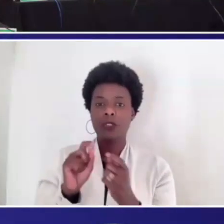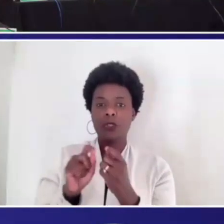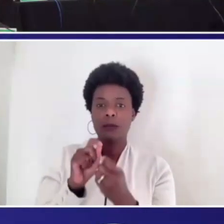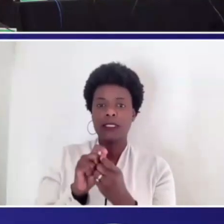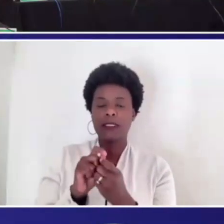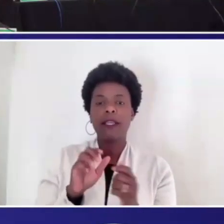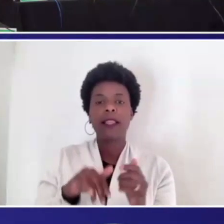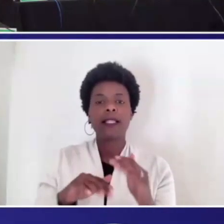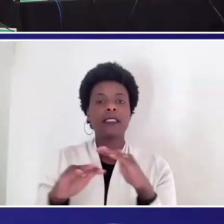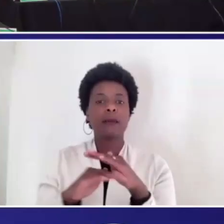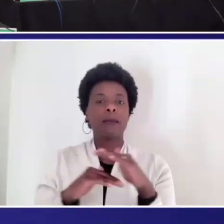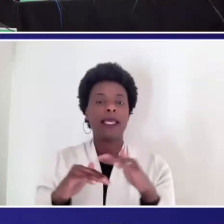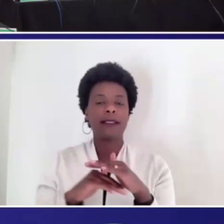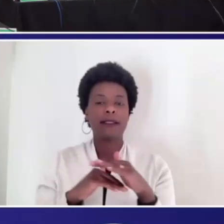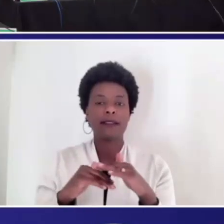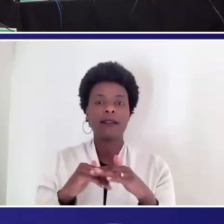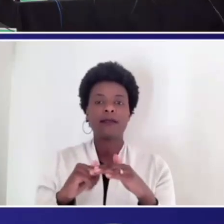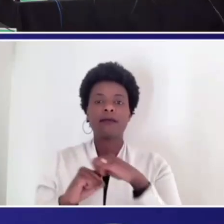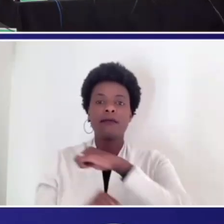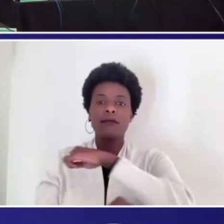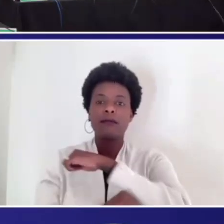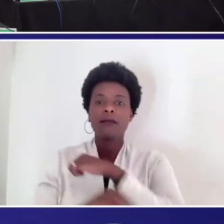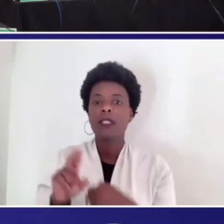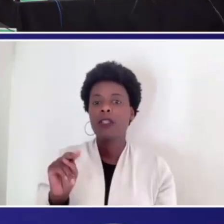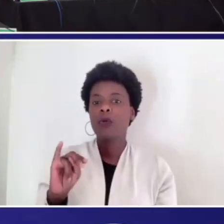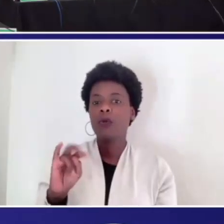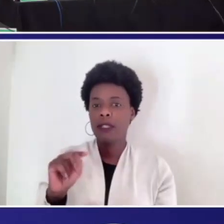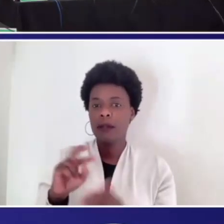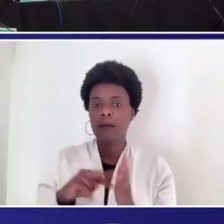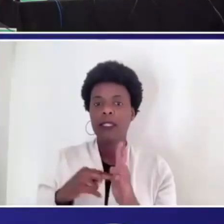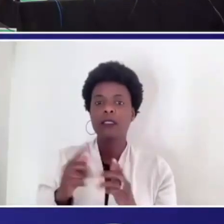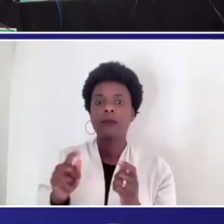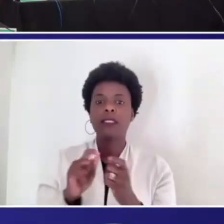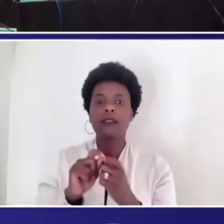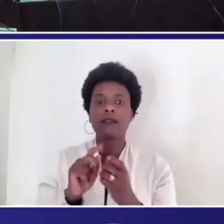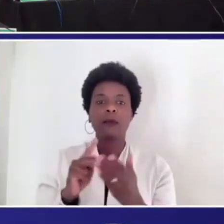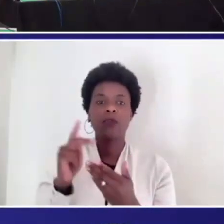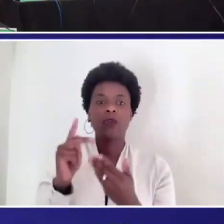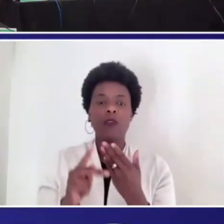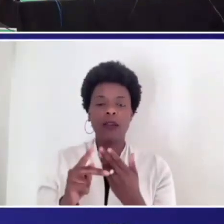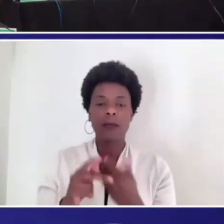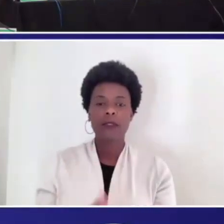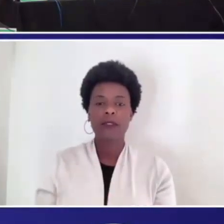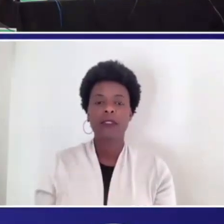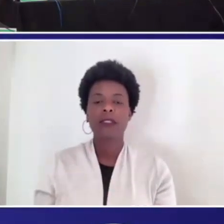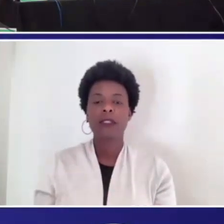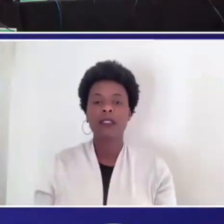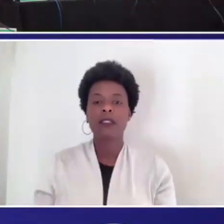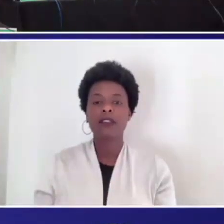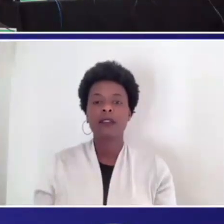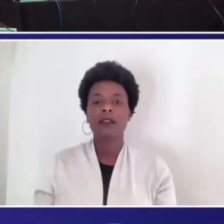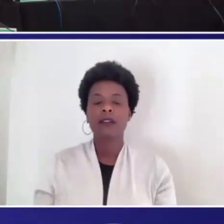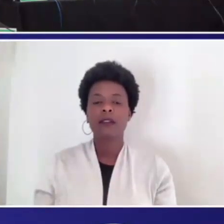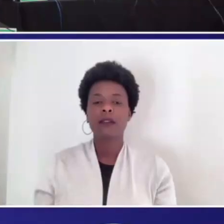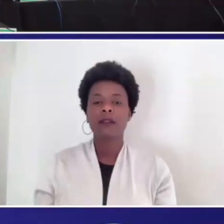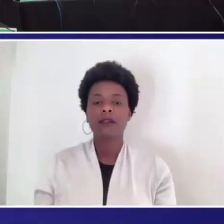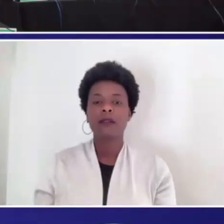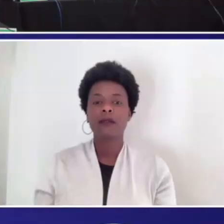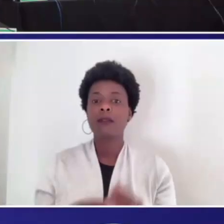that's specific types of programs that we're, that we're looking at. This is a open process,